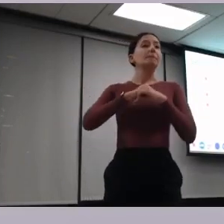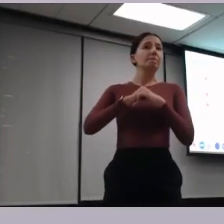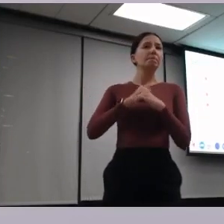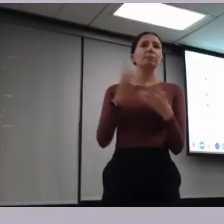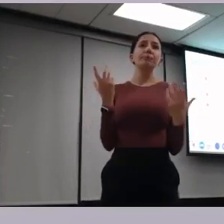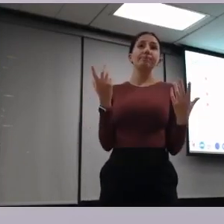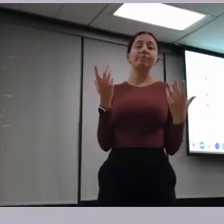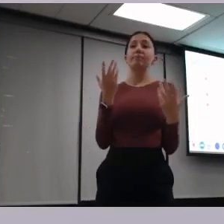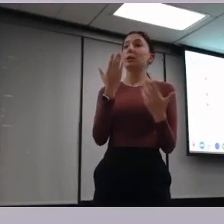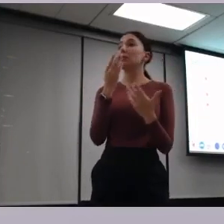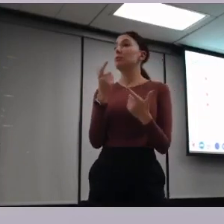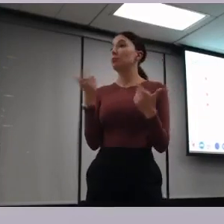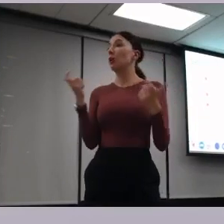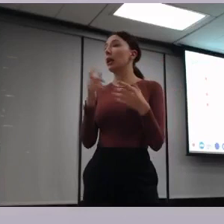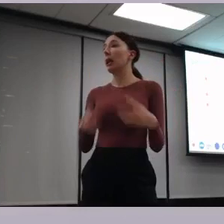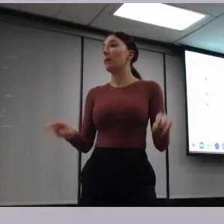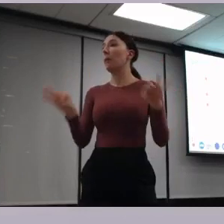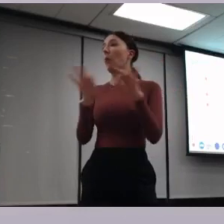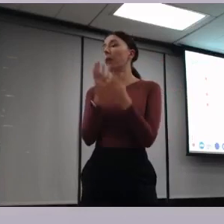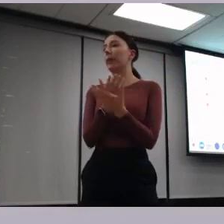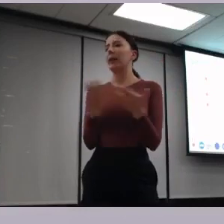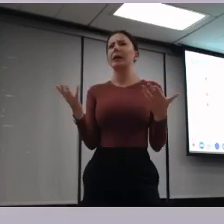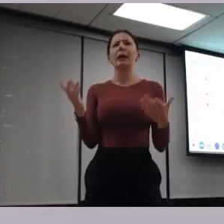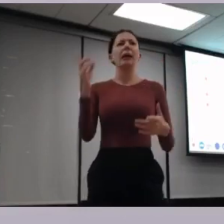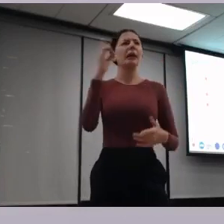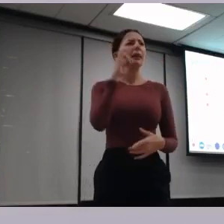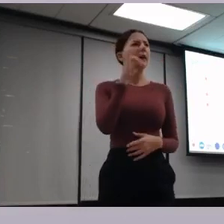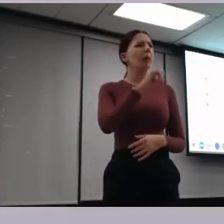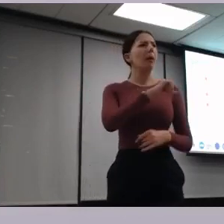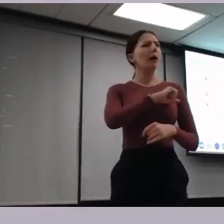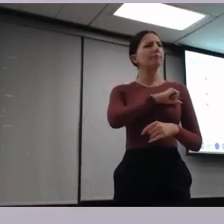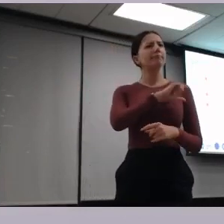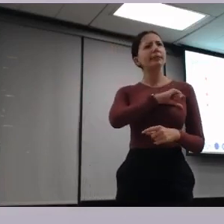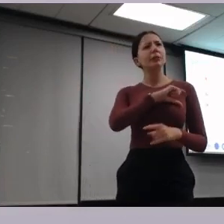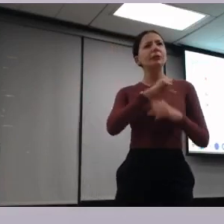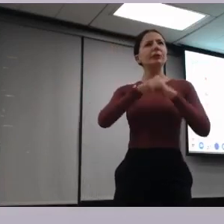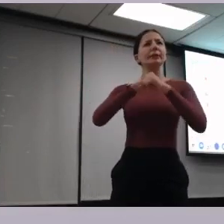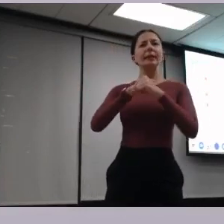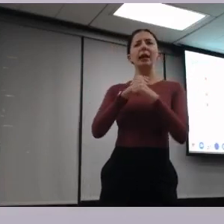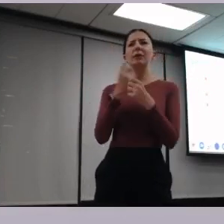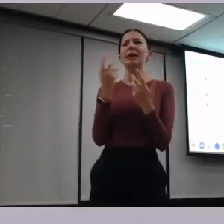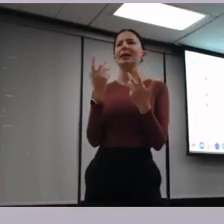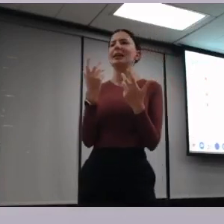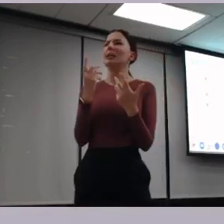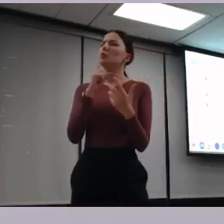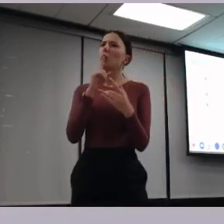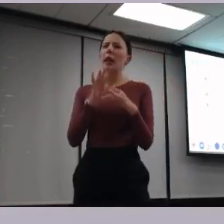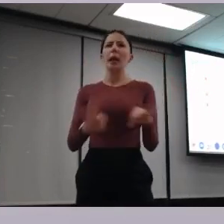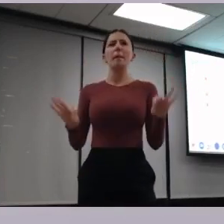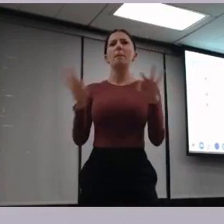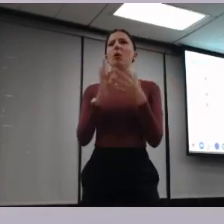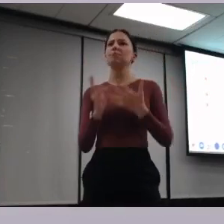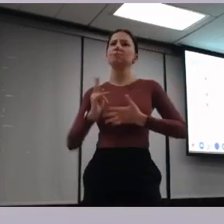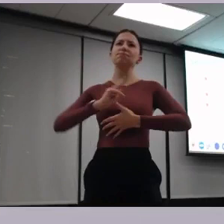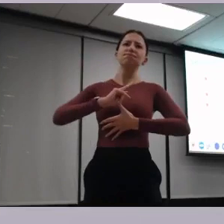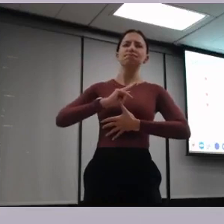this think of safety and security as the foundation on which we will build this on. So there will be lighting throughout the right of way.